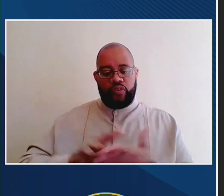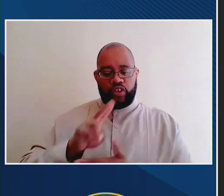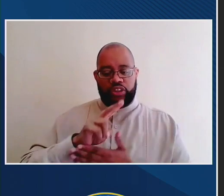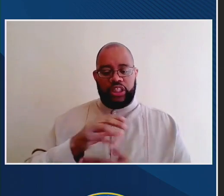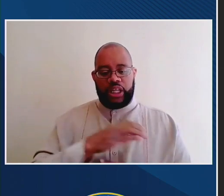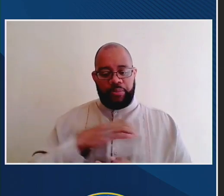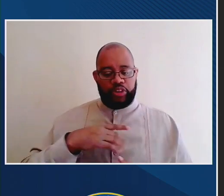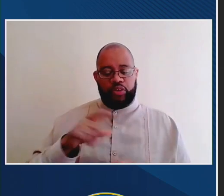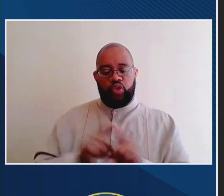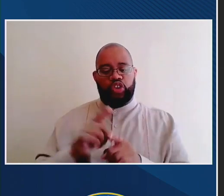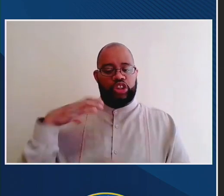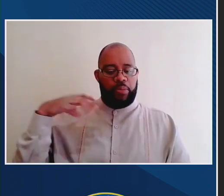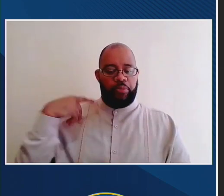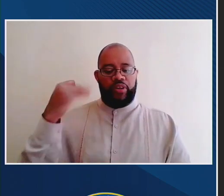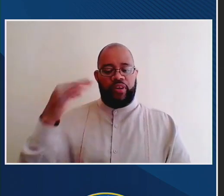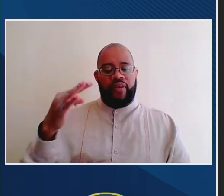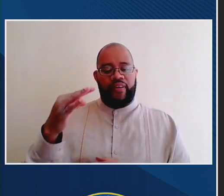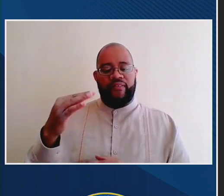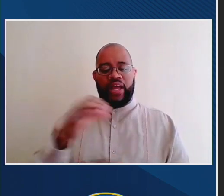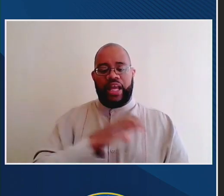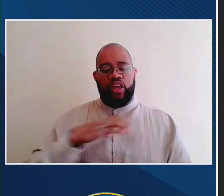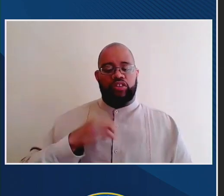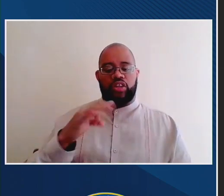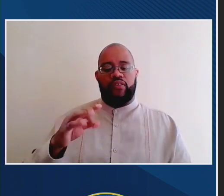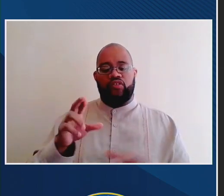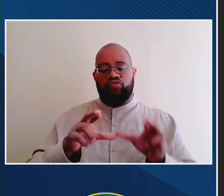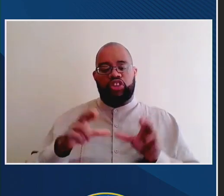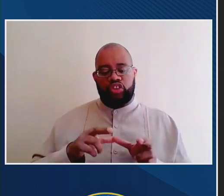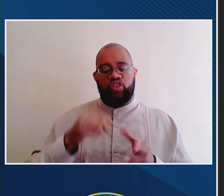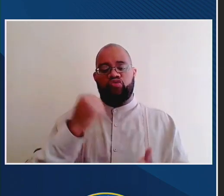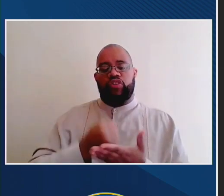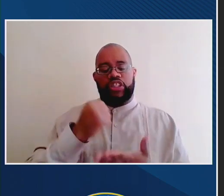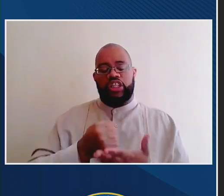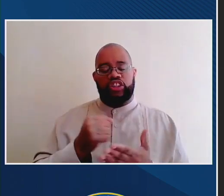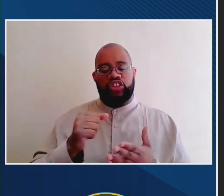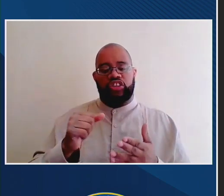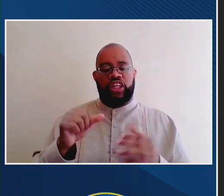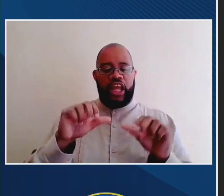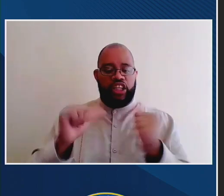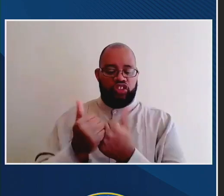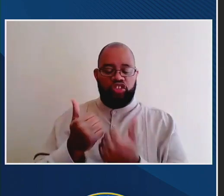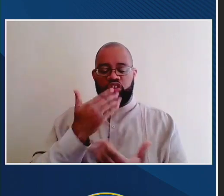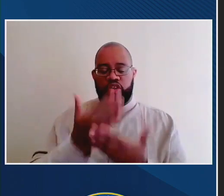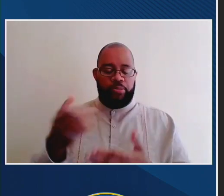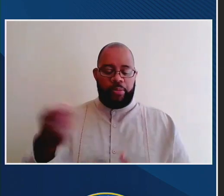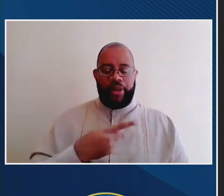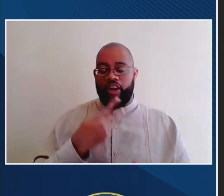Council of Regional Accrediting Agencies. It's good to be back. Good to see you again, Jamienne.